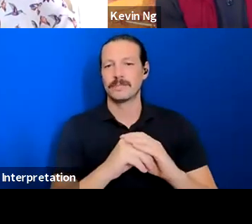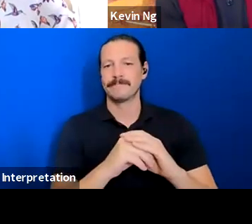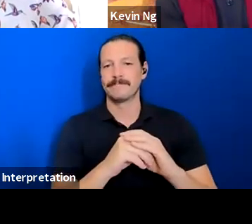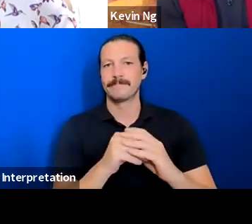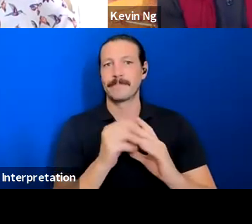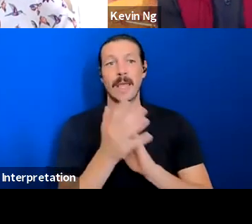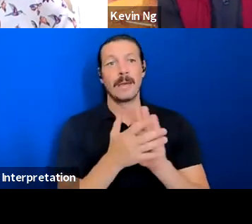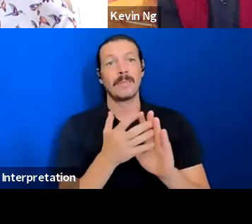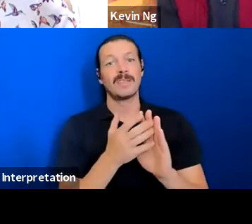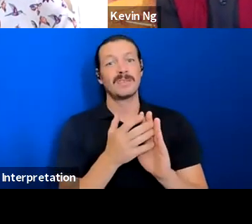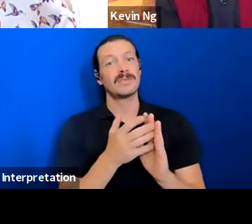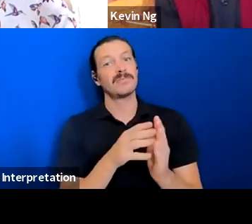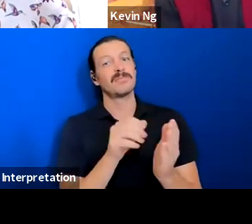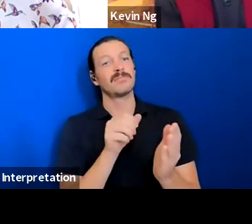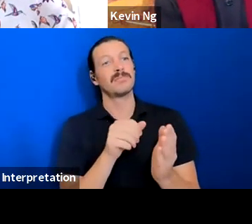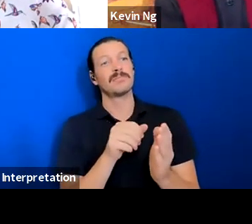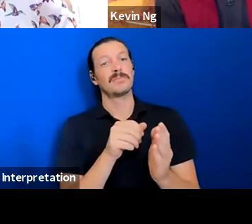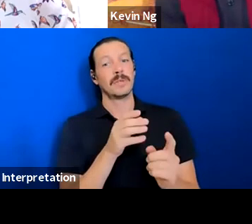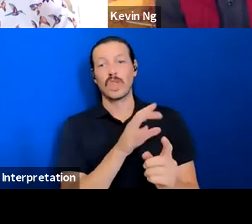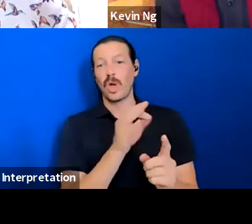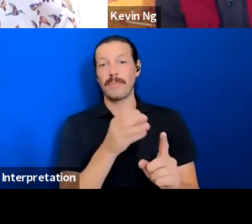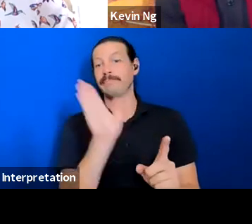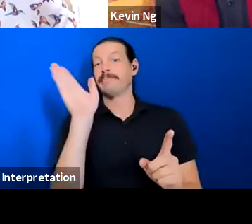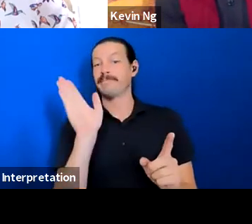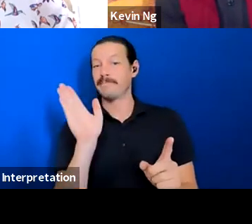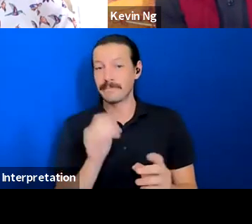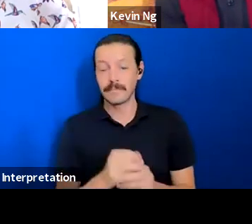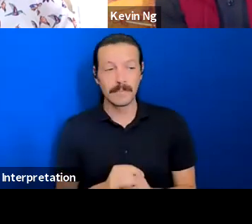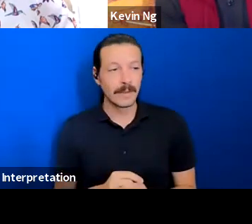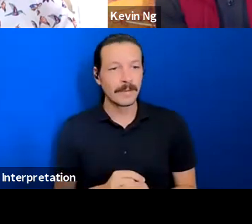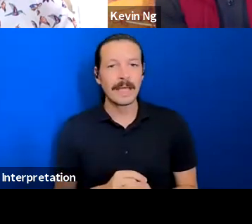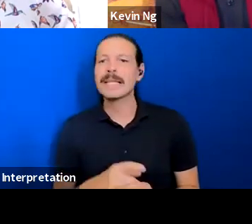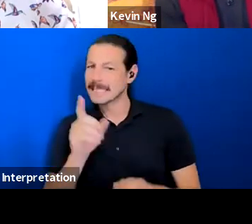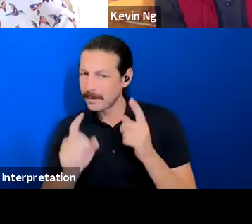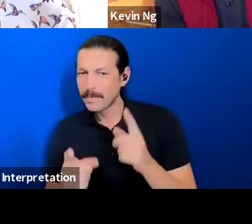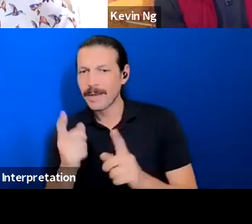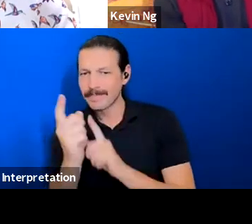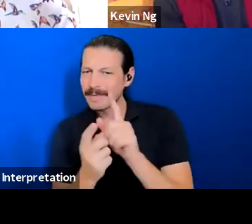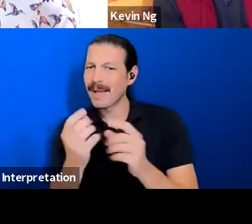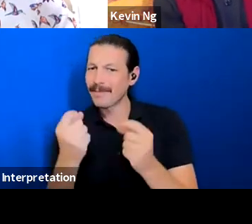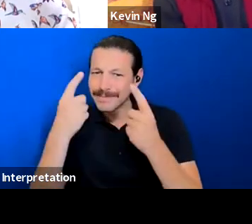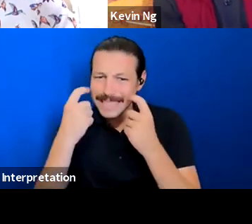sometimes can be tears in a meeting and sometimes people will passionately defend or advocate for